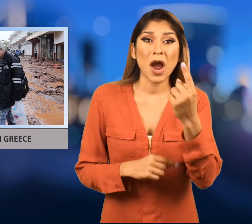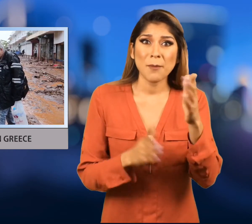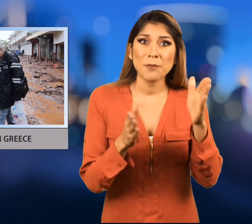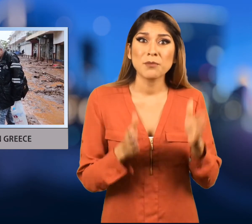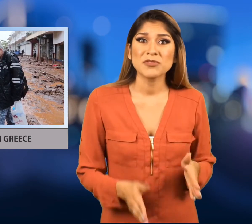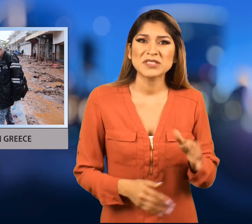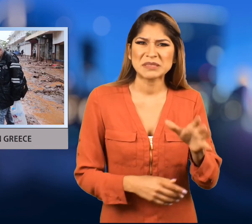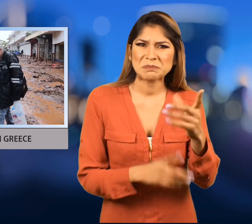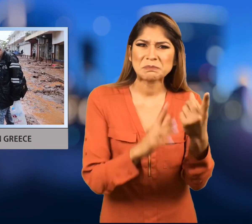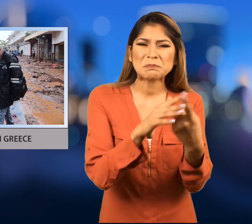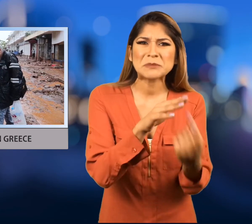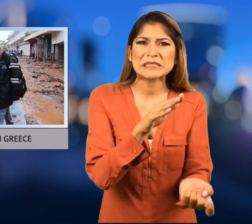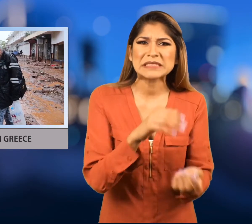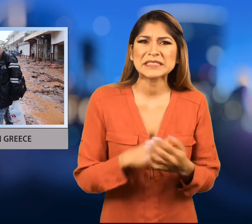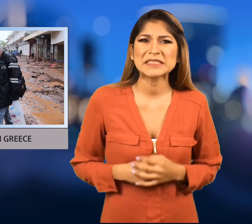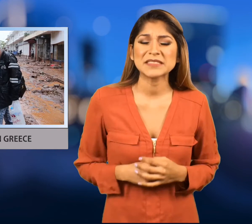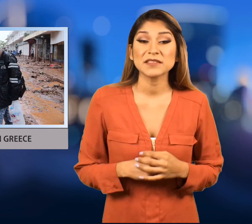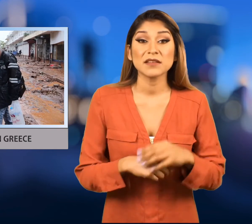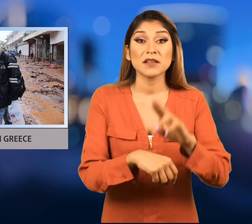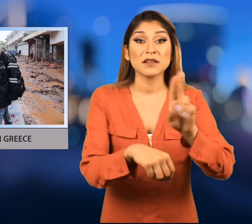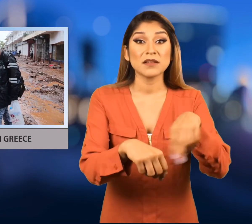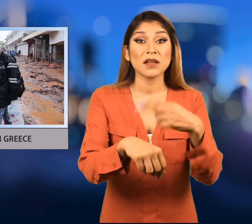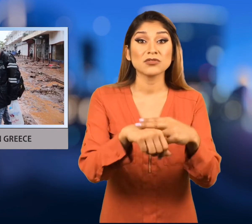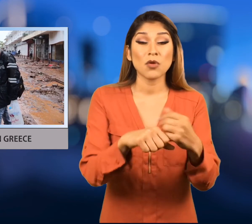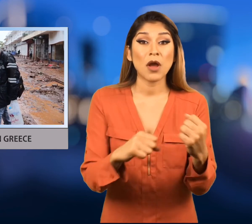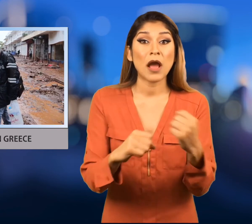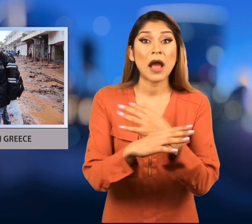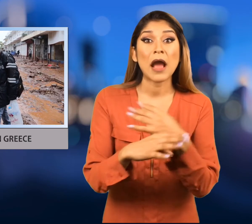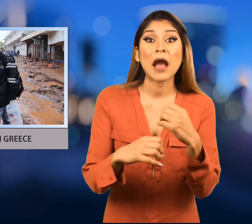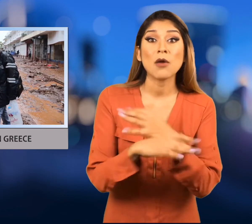and one person is missing. Parts of the national highway system